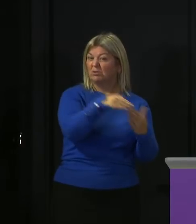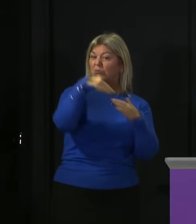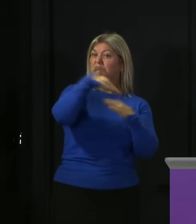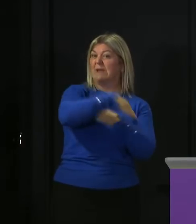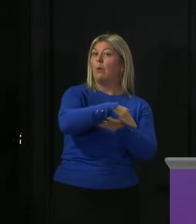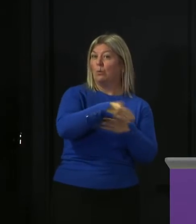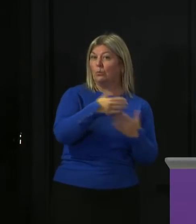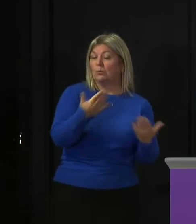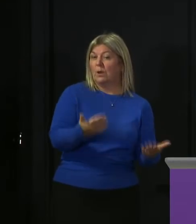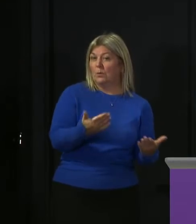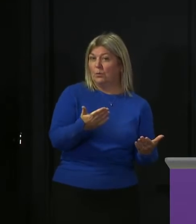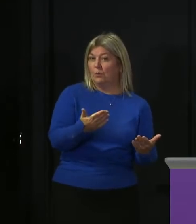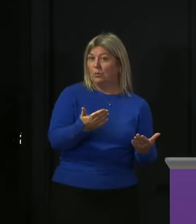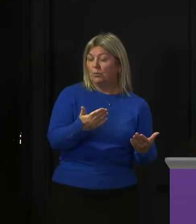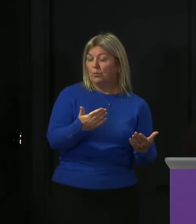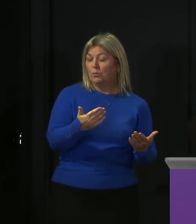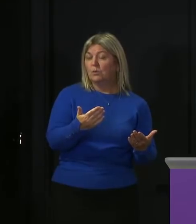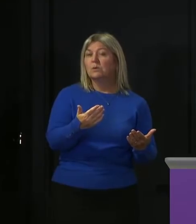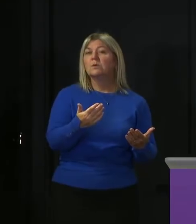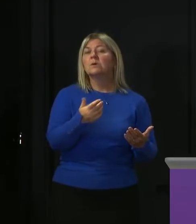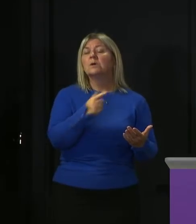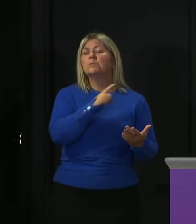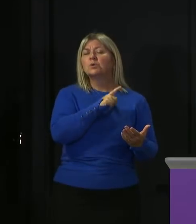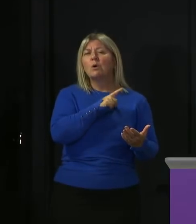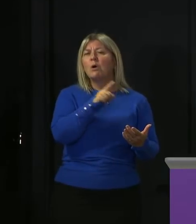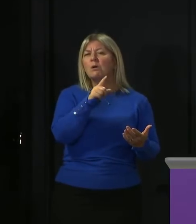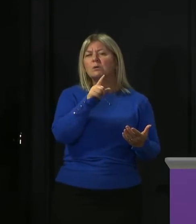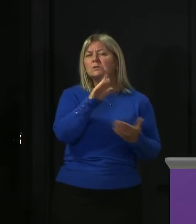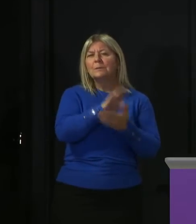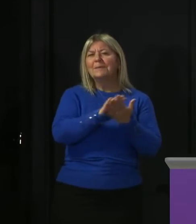Now to be clear, that doesn't mean that the rate of infections started to fall immediately,